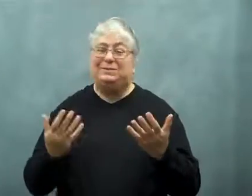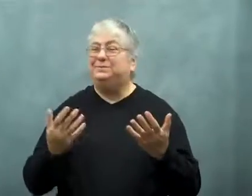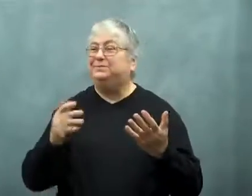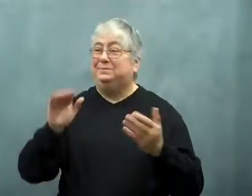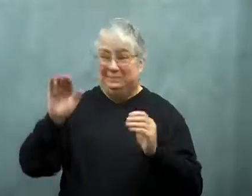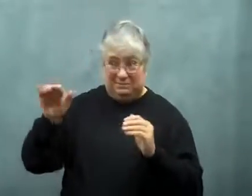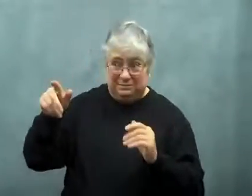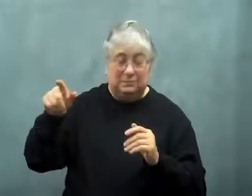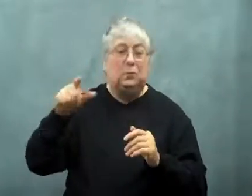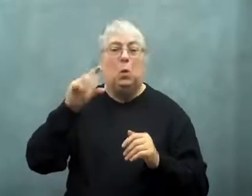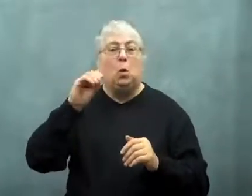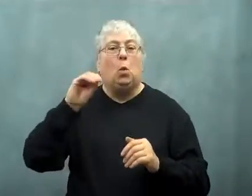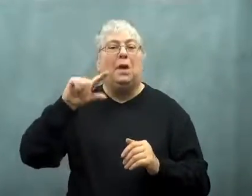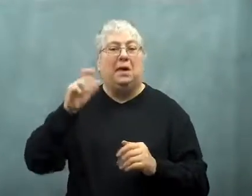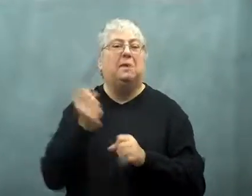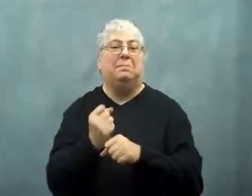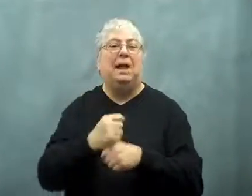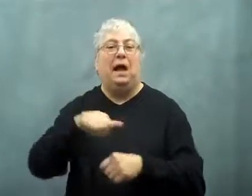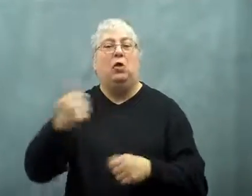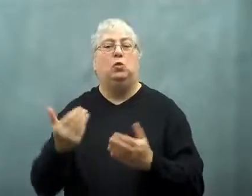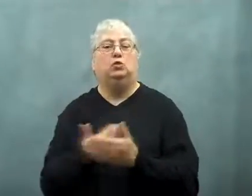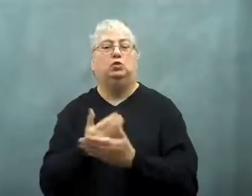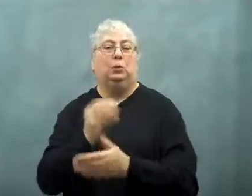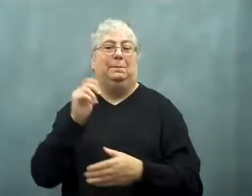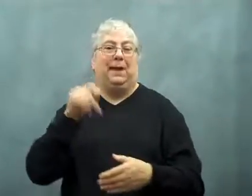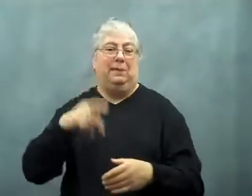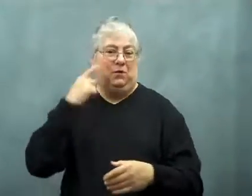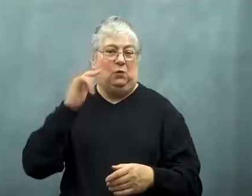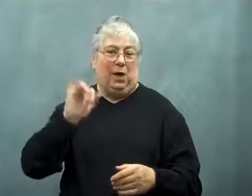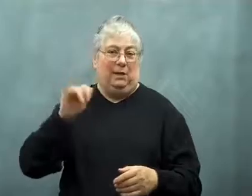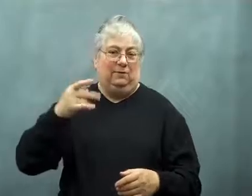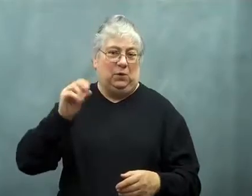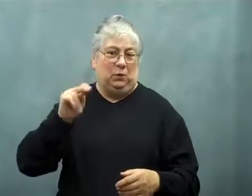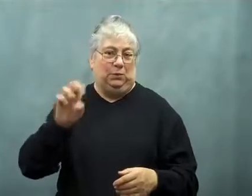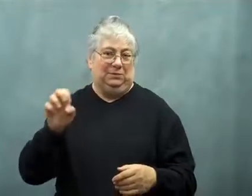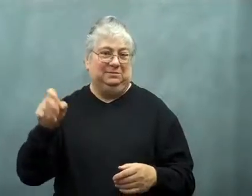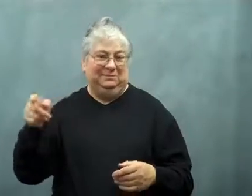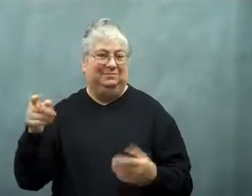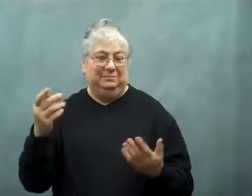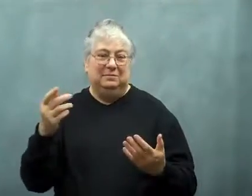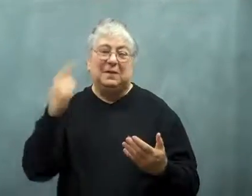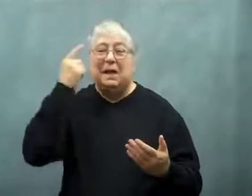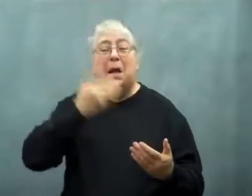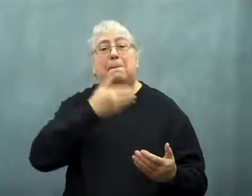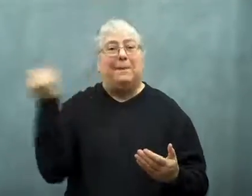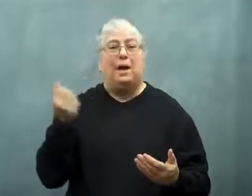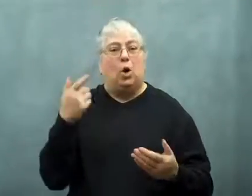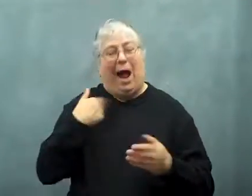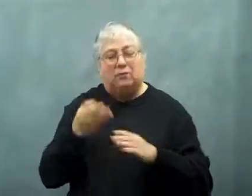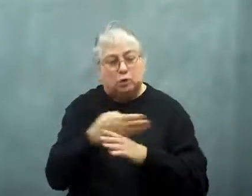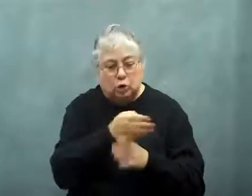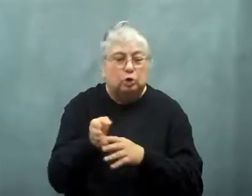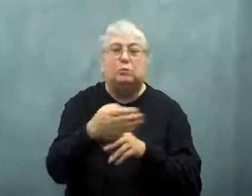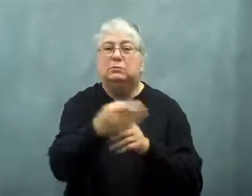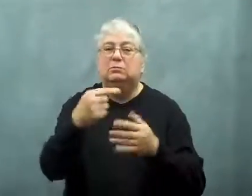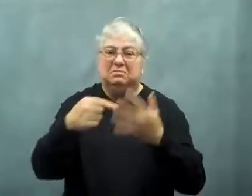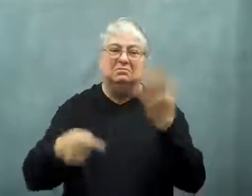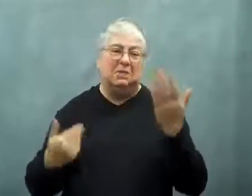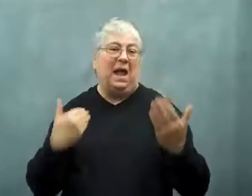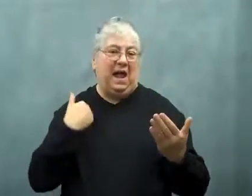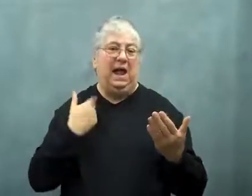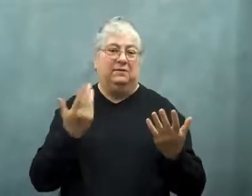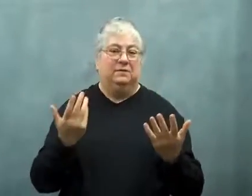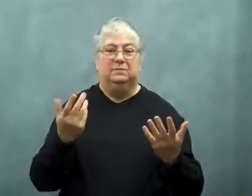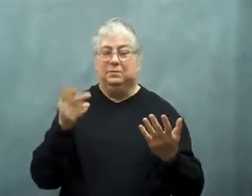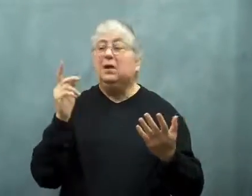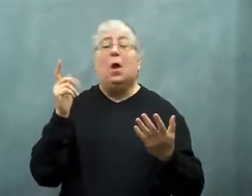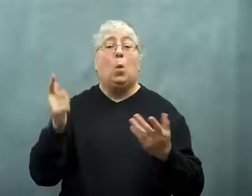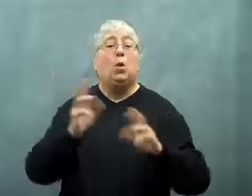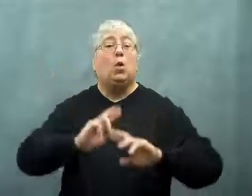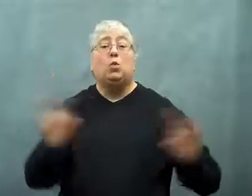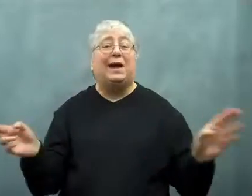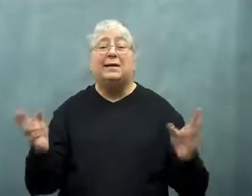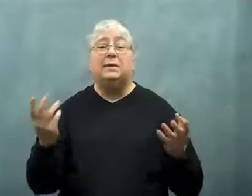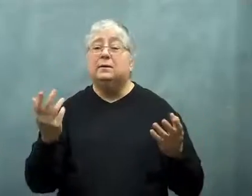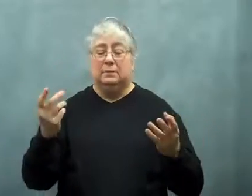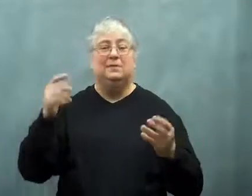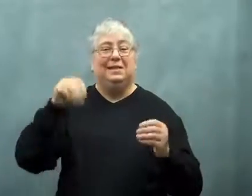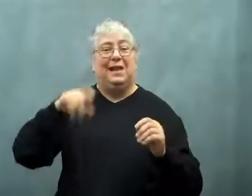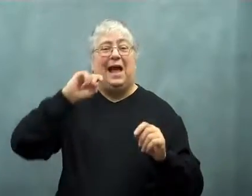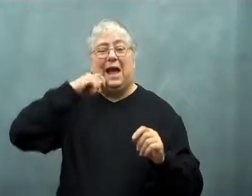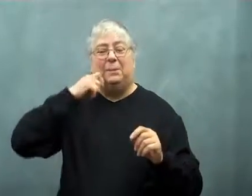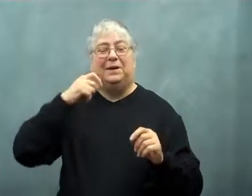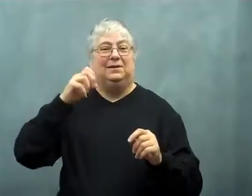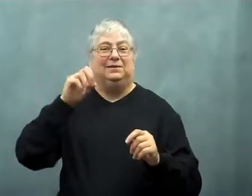They looked to Google to make another app for the iPhone.